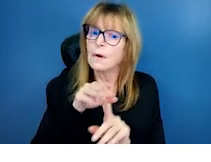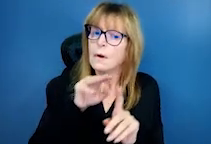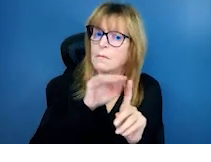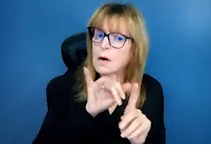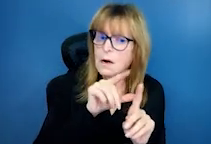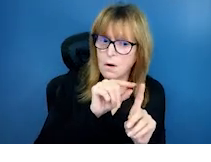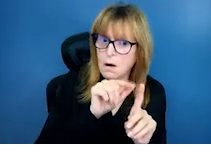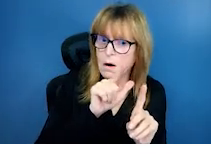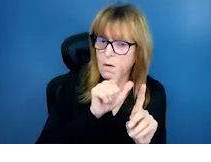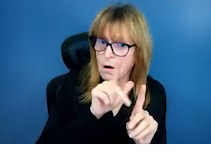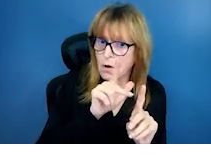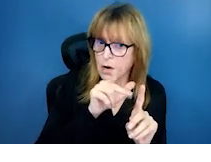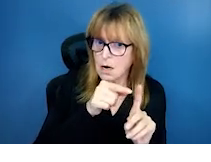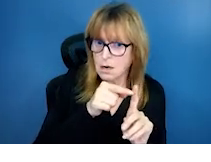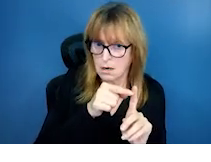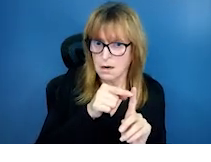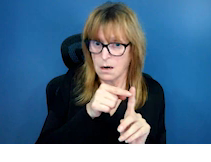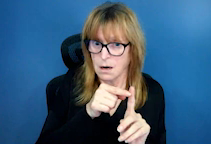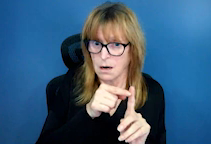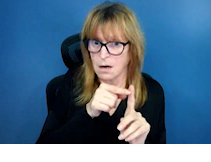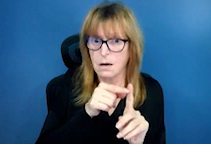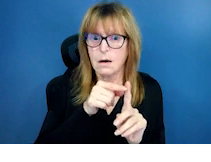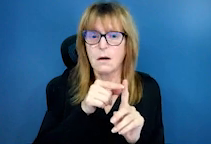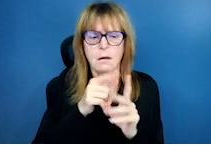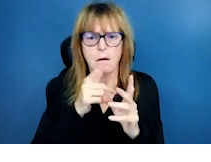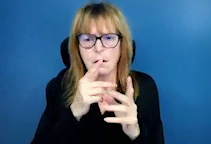money awarded to eligible organizations through the grant each year.